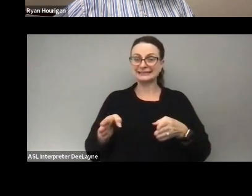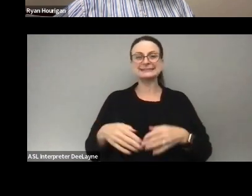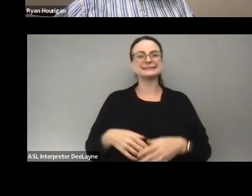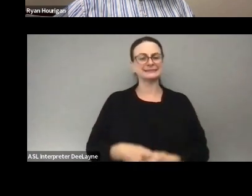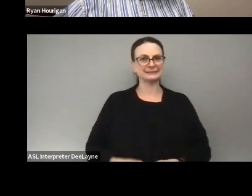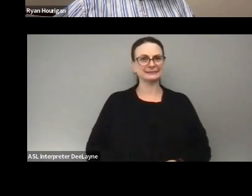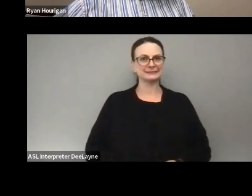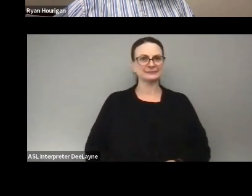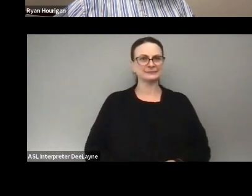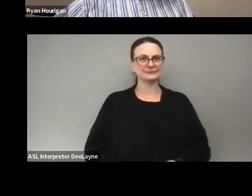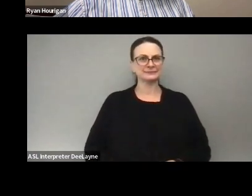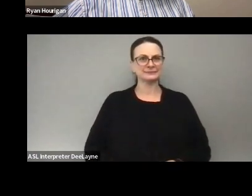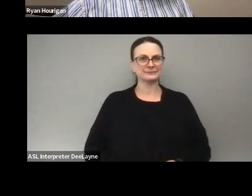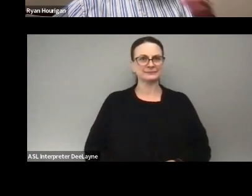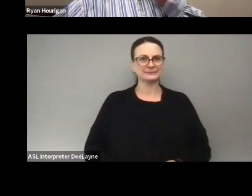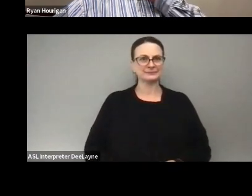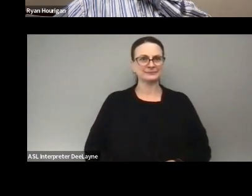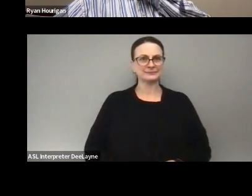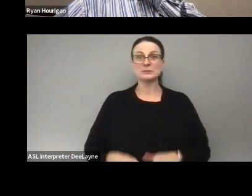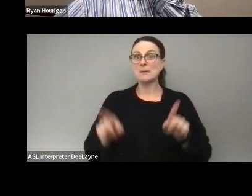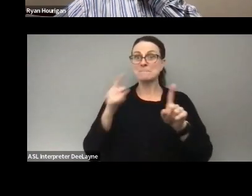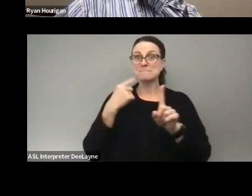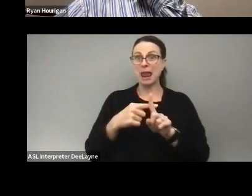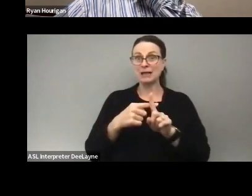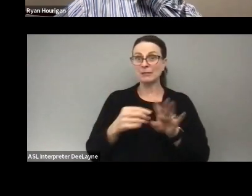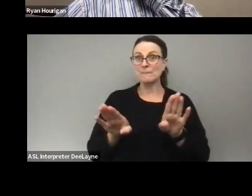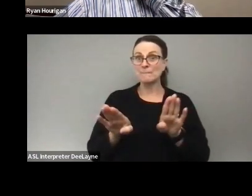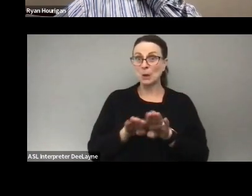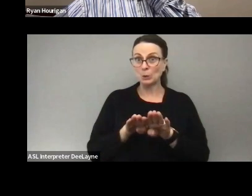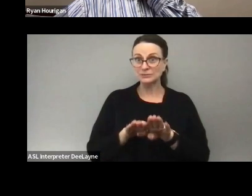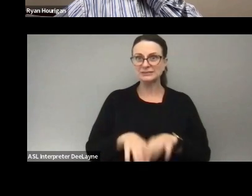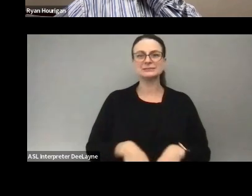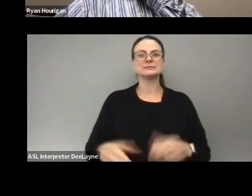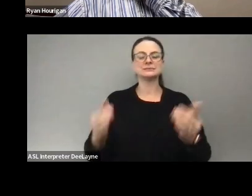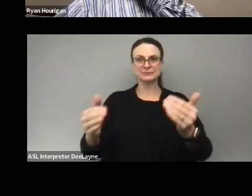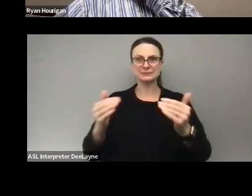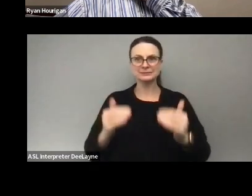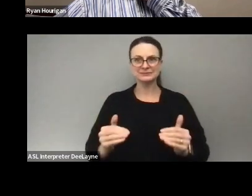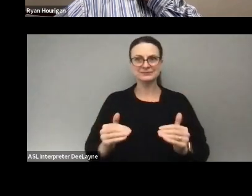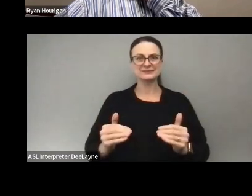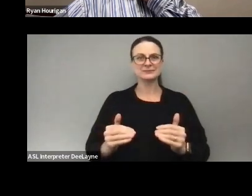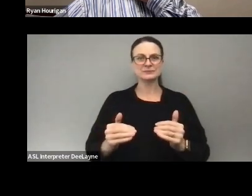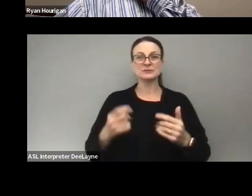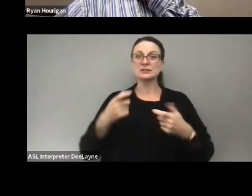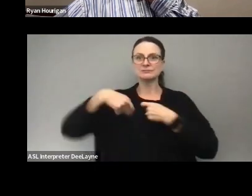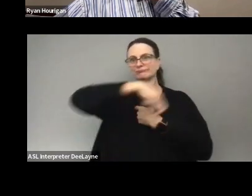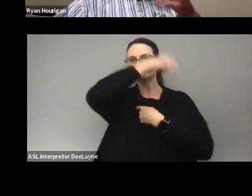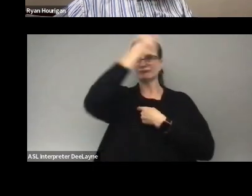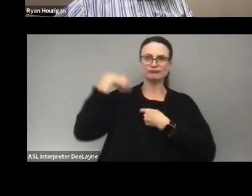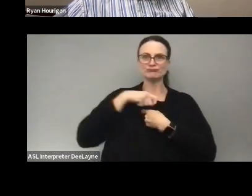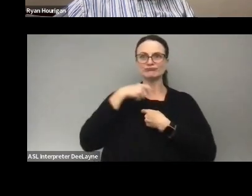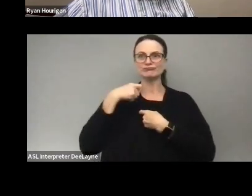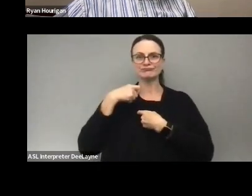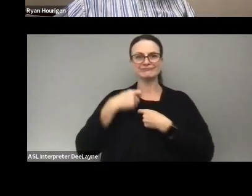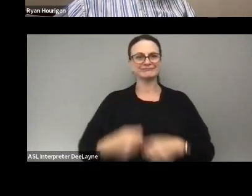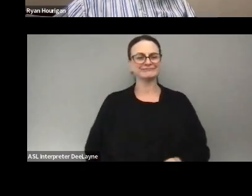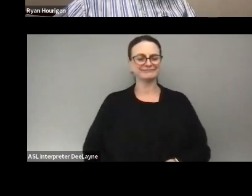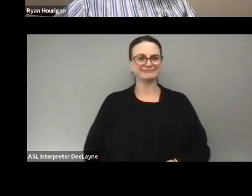followed by their boots. Next, they put on their scarves, mittens,